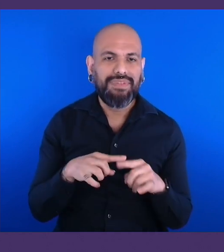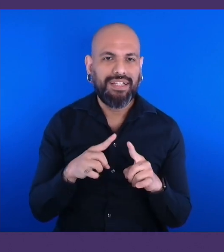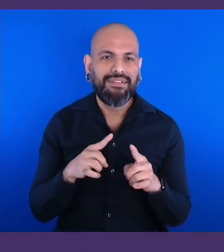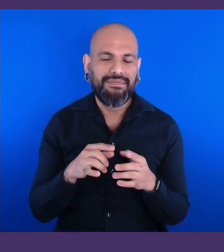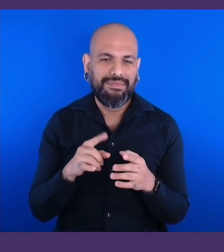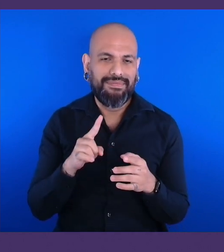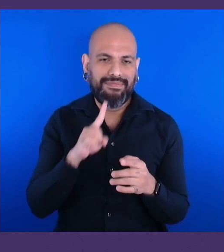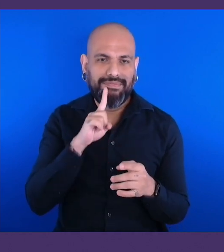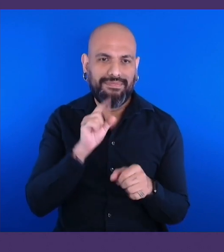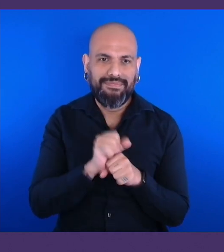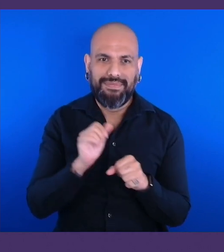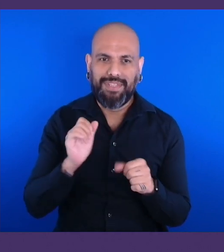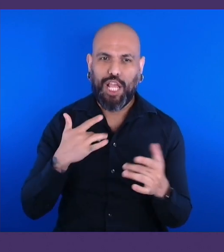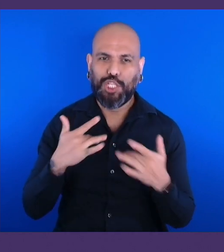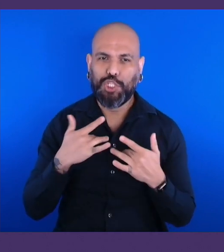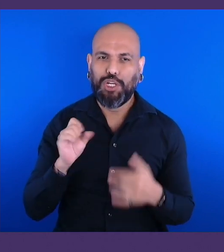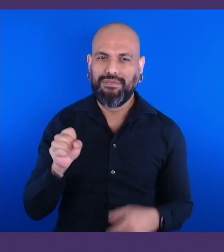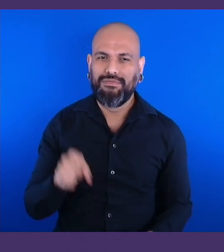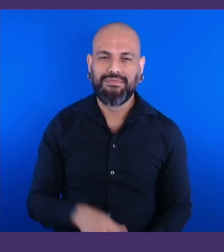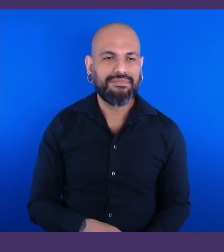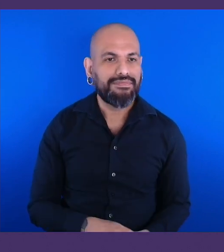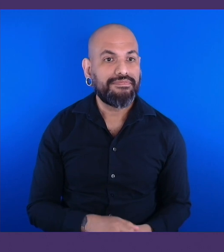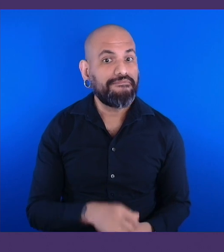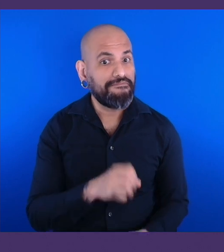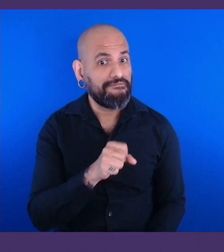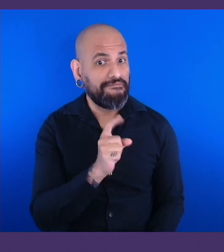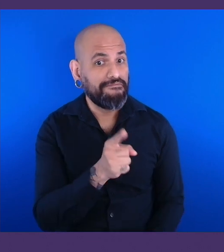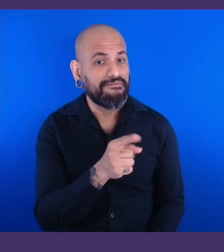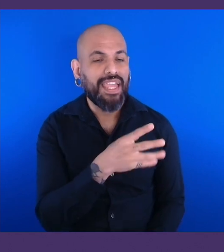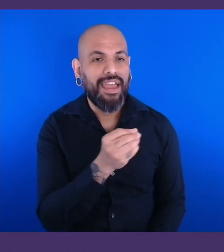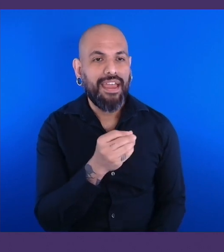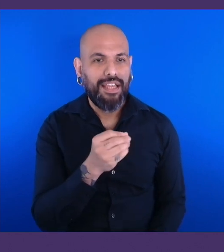And the standardization or the harmonization process